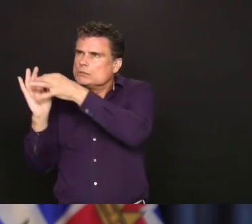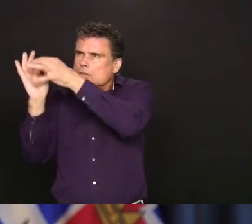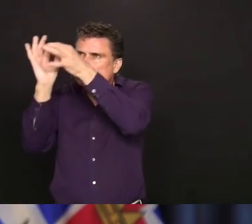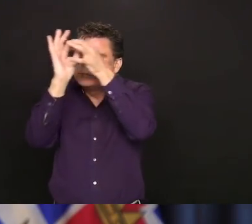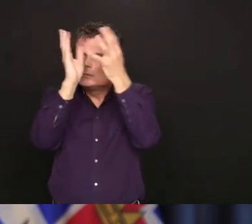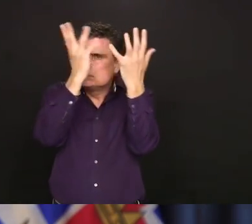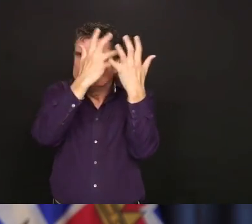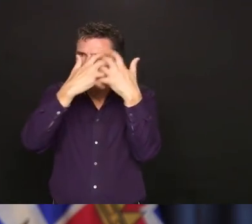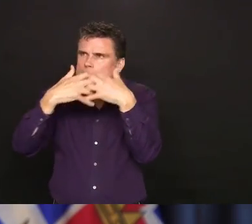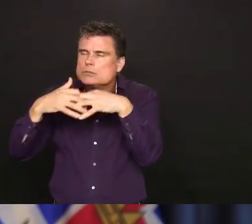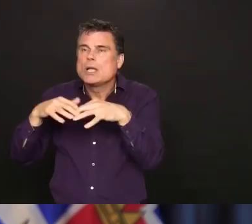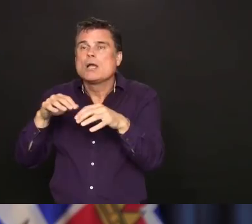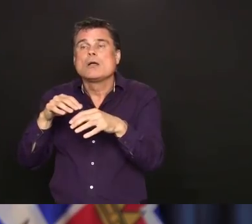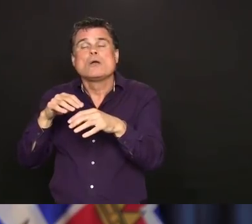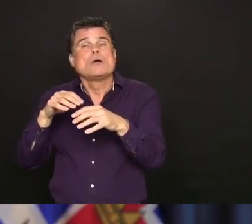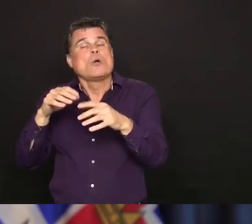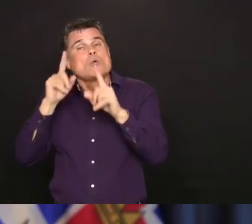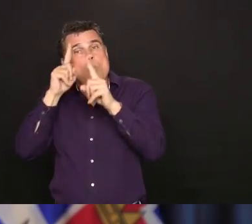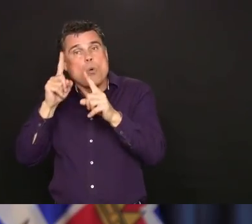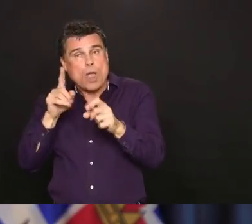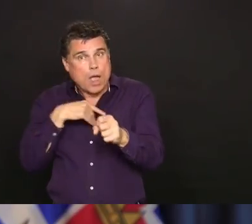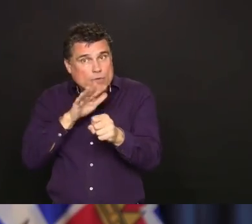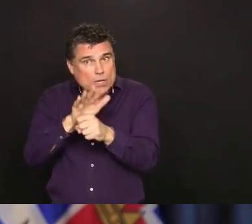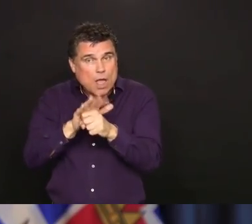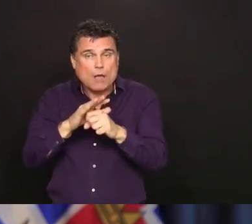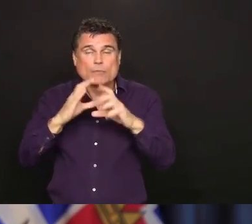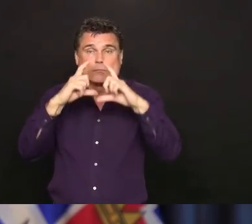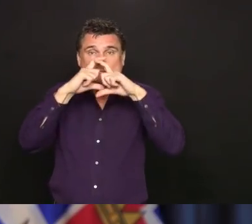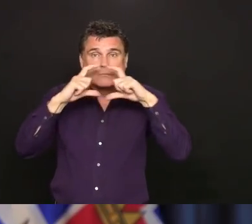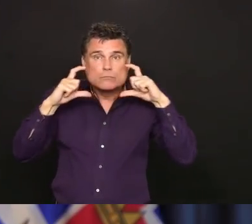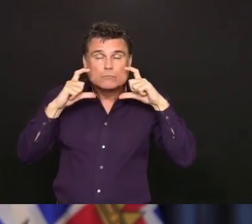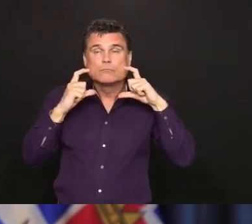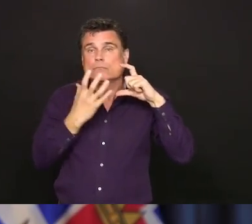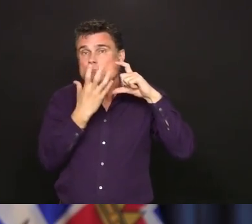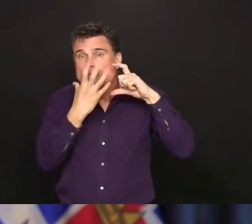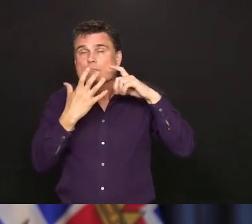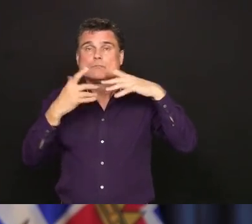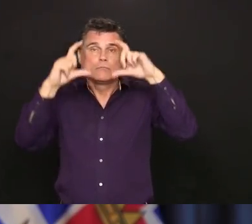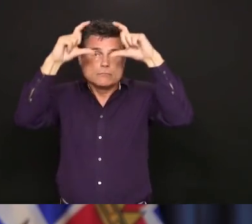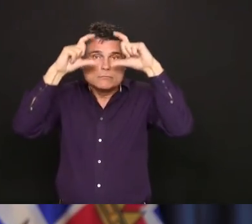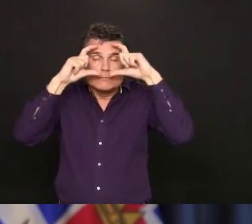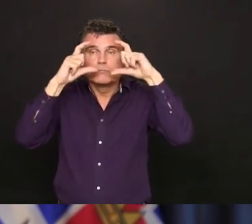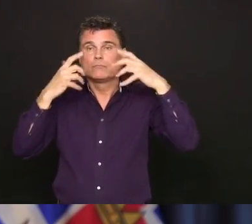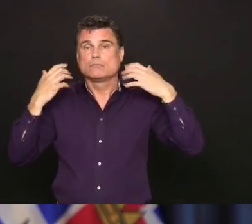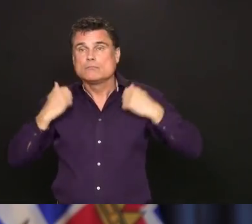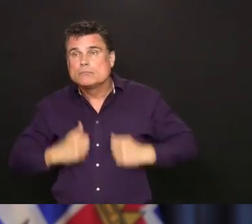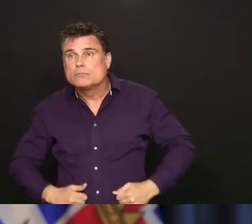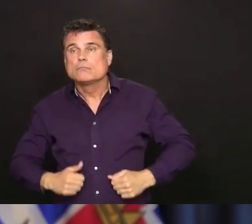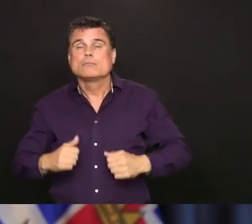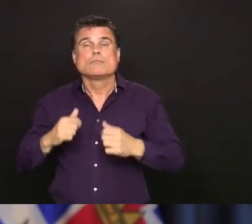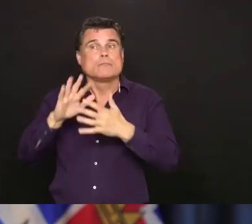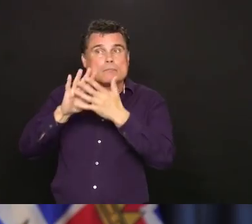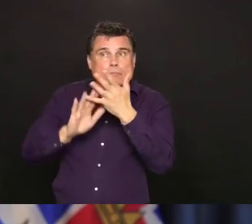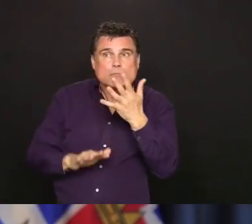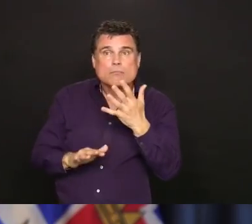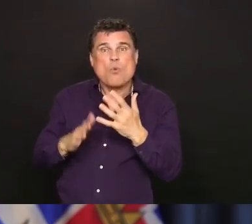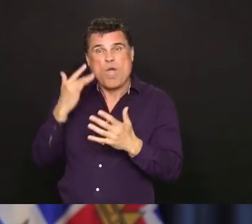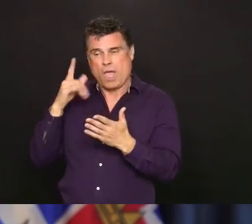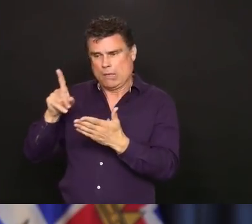requires an assessment now of wait lists, now that we've cancelled a significant number of certainly.